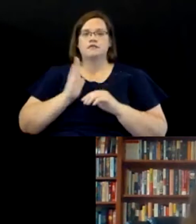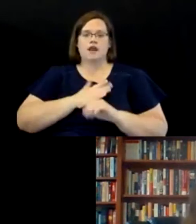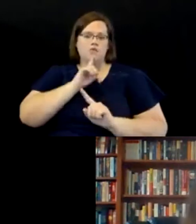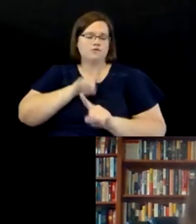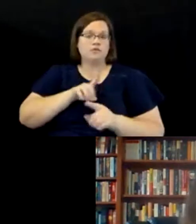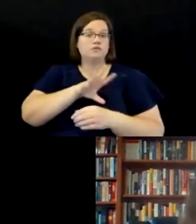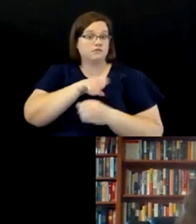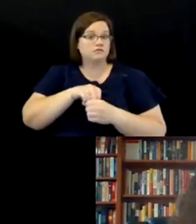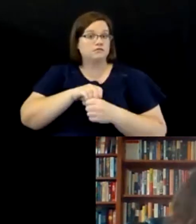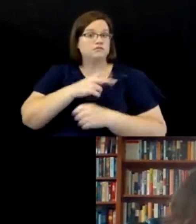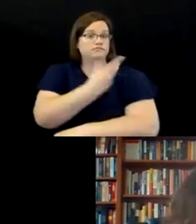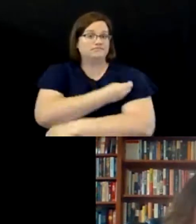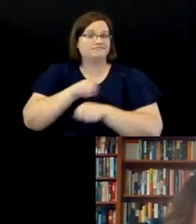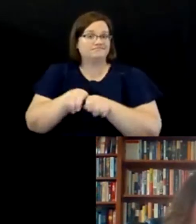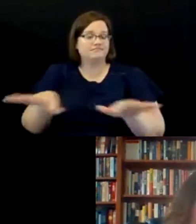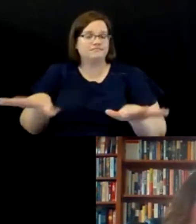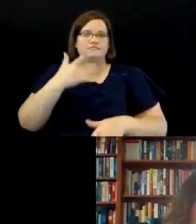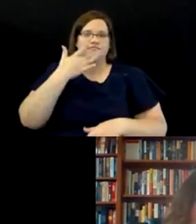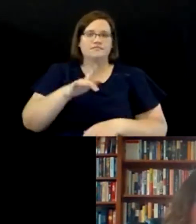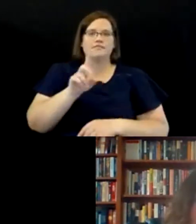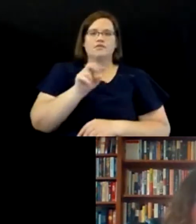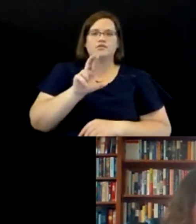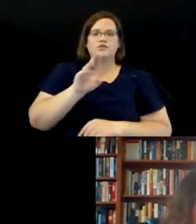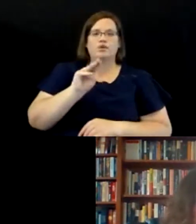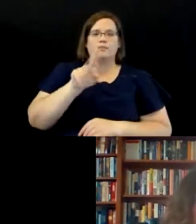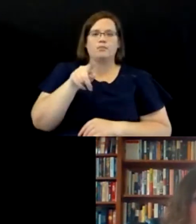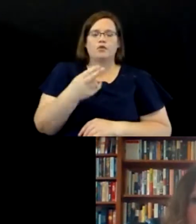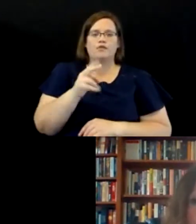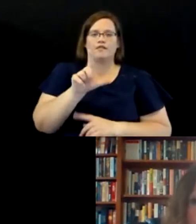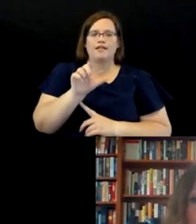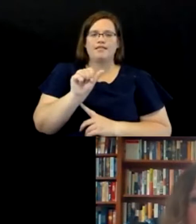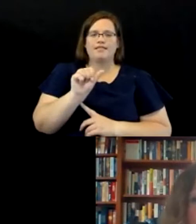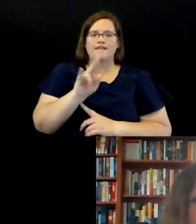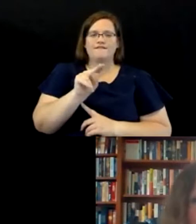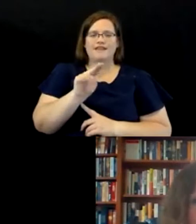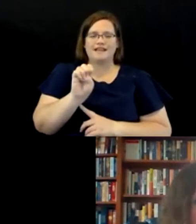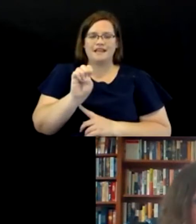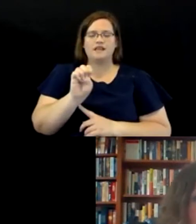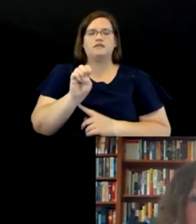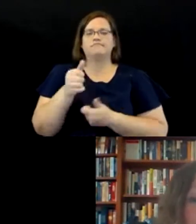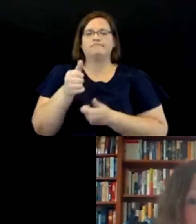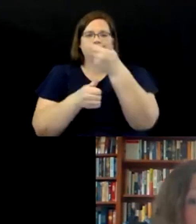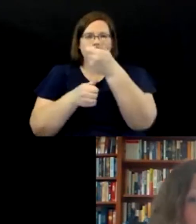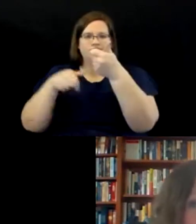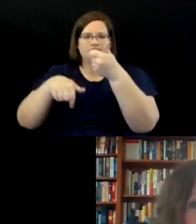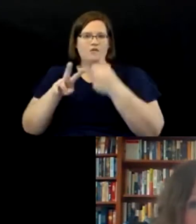incredibly fortunate to have Dr. Mark Levine at the helm of the Vermont Department of Health. He and his team have done phenomenal work over the